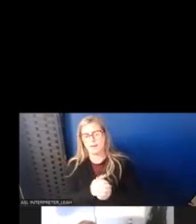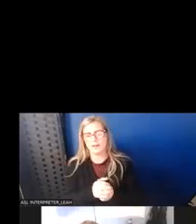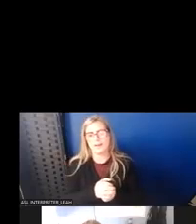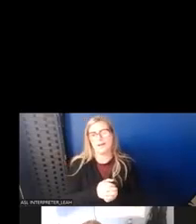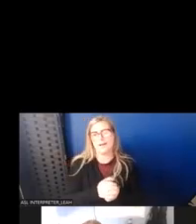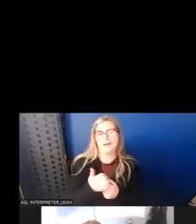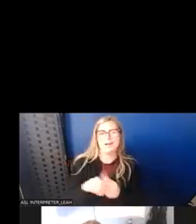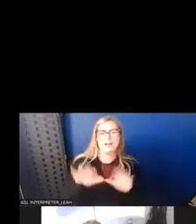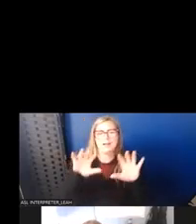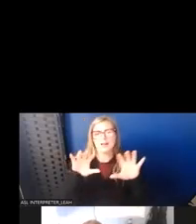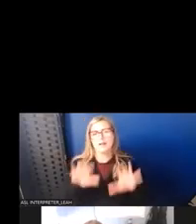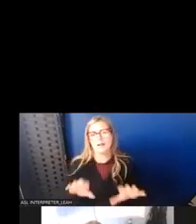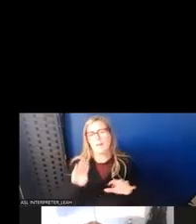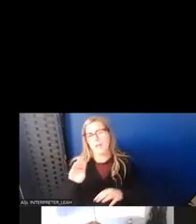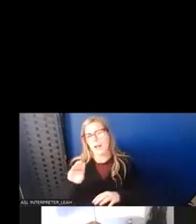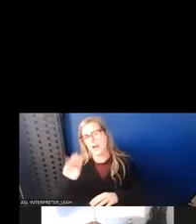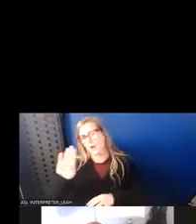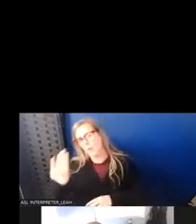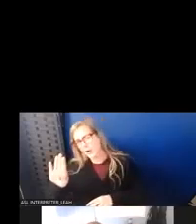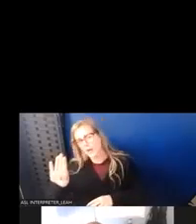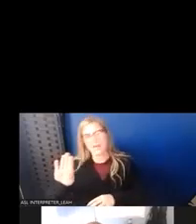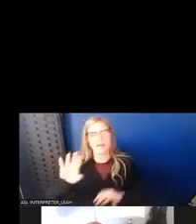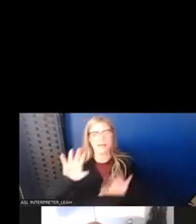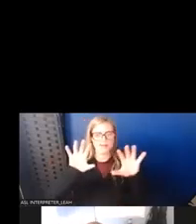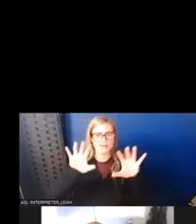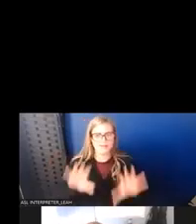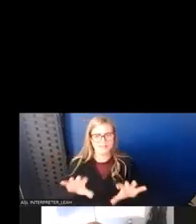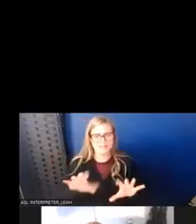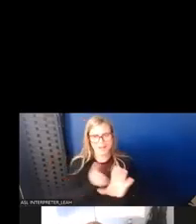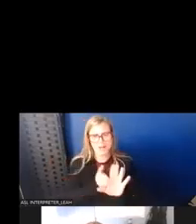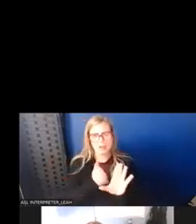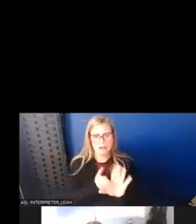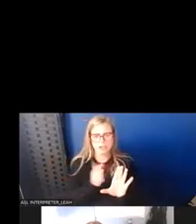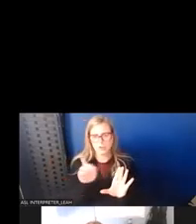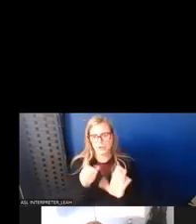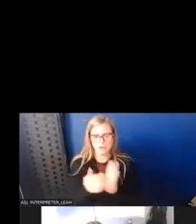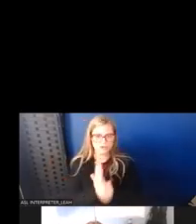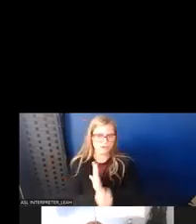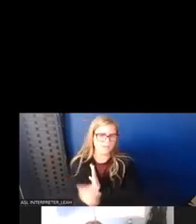other psychological assessments?